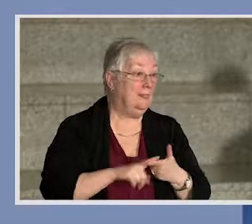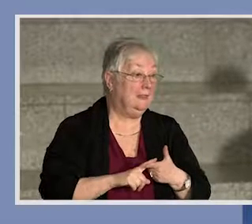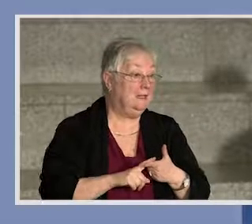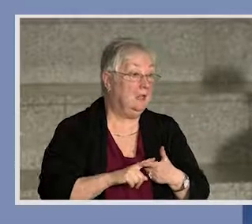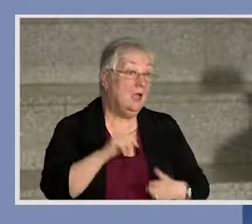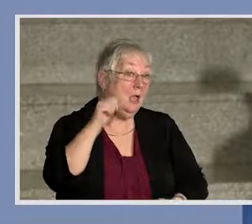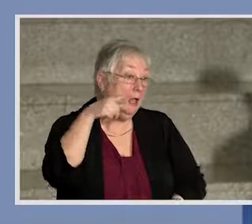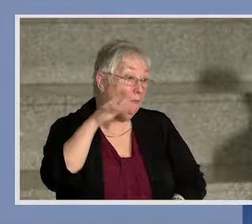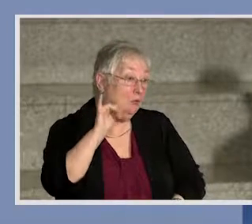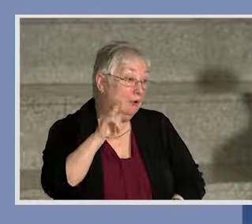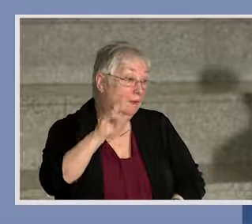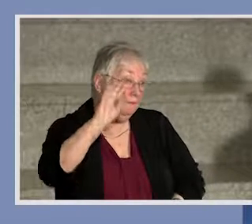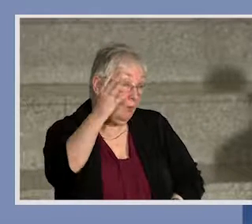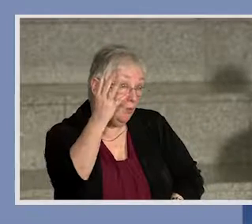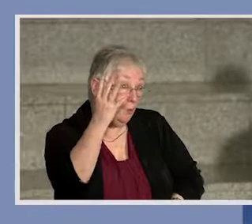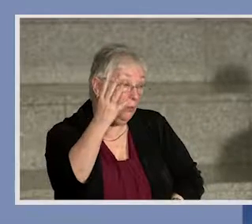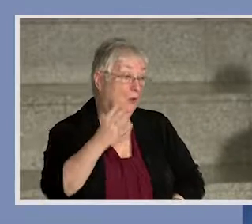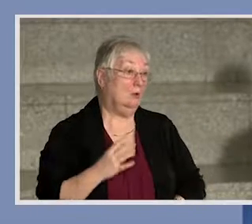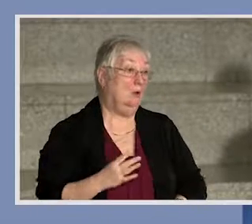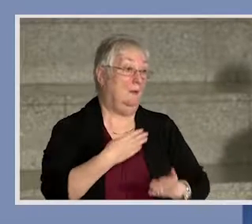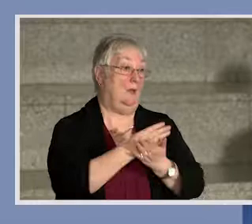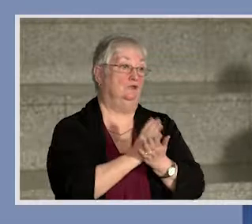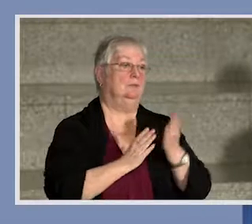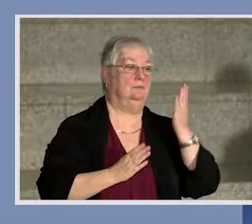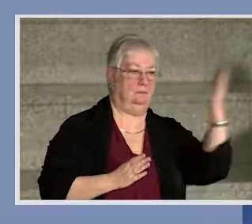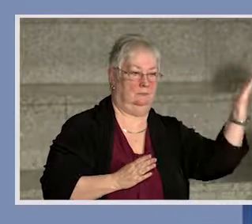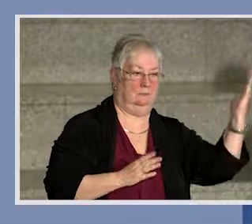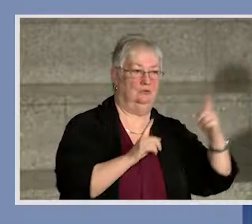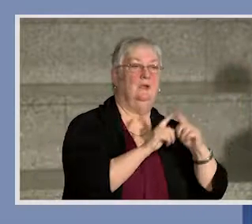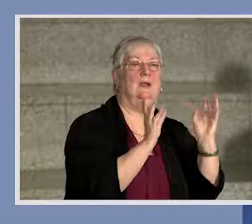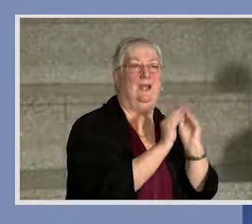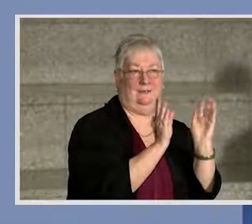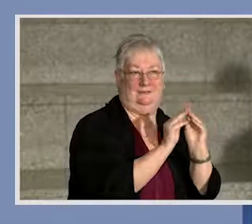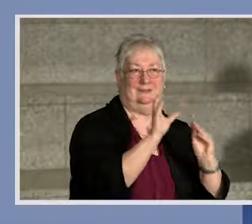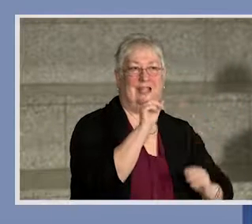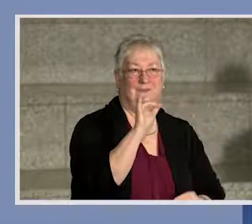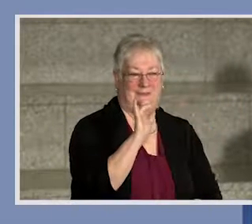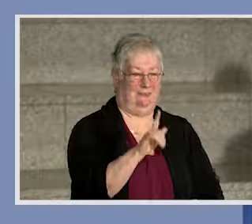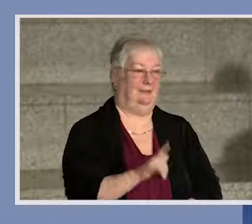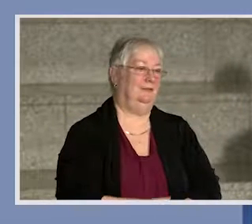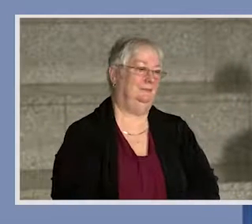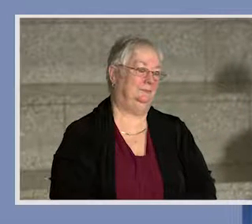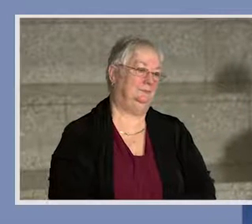COUNCIL. COUNCIL HAS HEARINGS ON THE BUDGET, ALL OF THE AGENCIES COME FORWARD AND THEY TESTIFY.